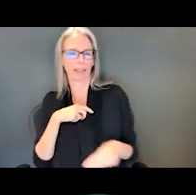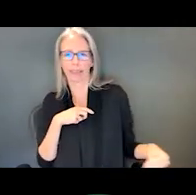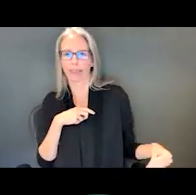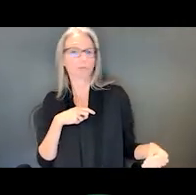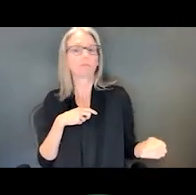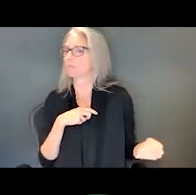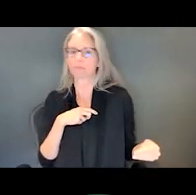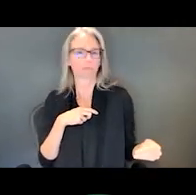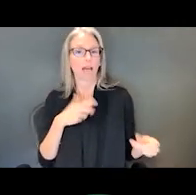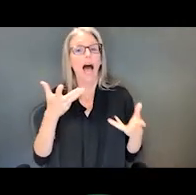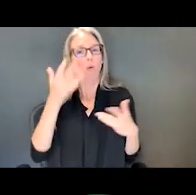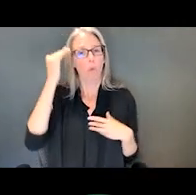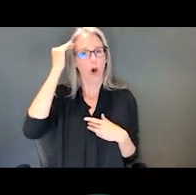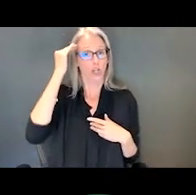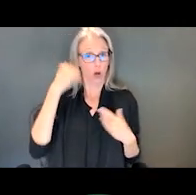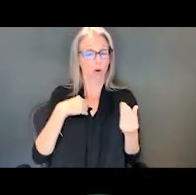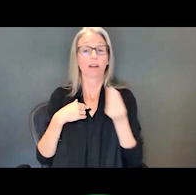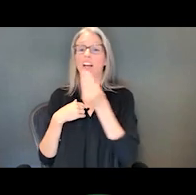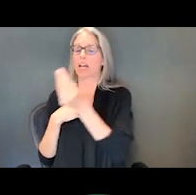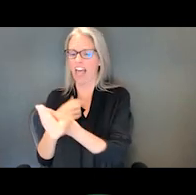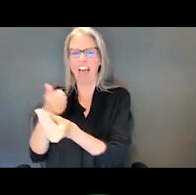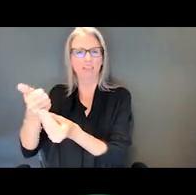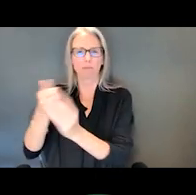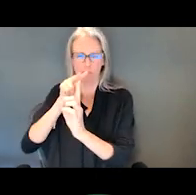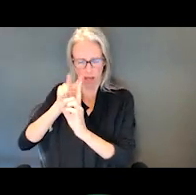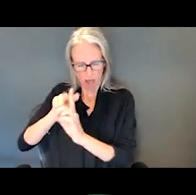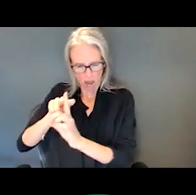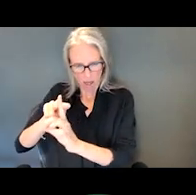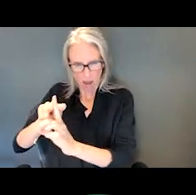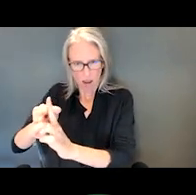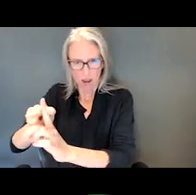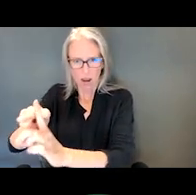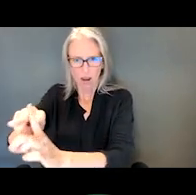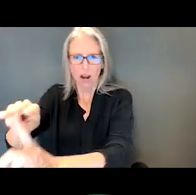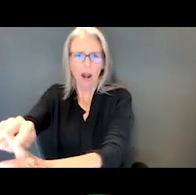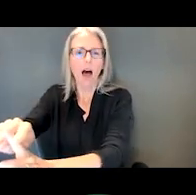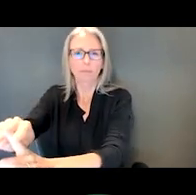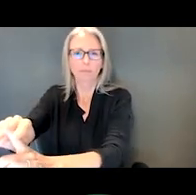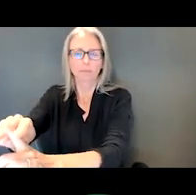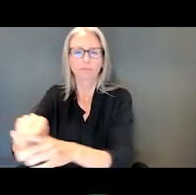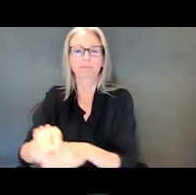Absolutely. Yeah, and I love what you said about. You know, starting those conversations